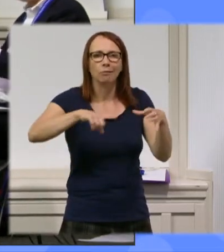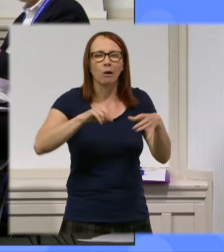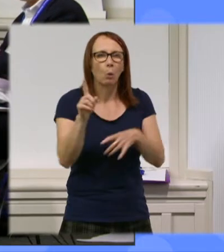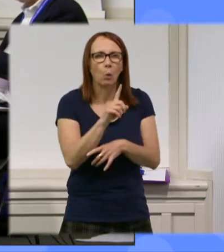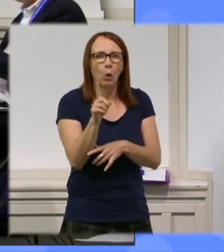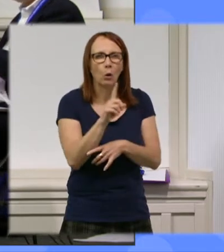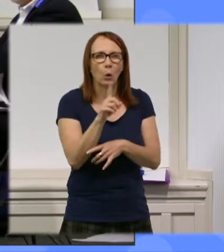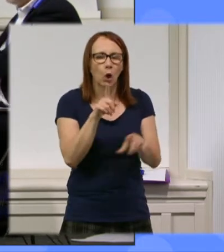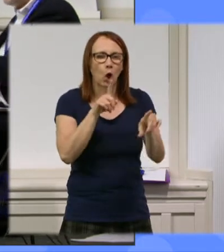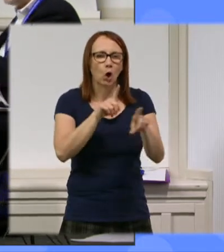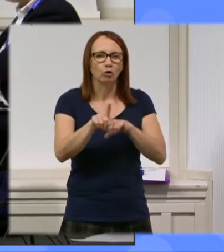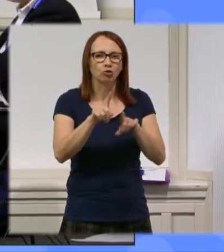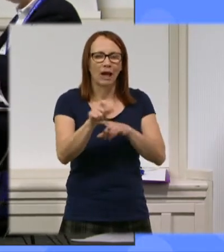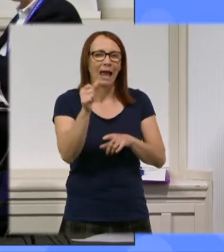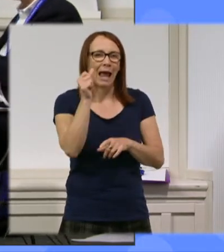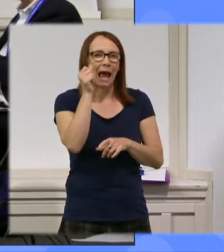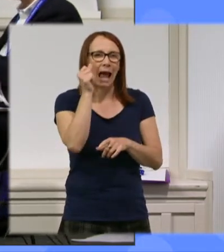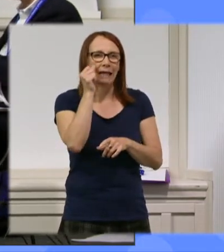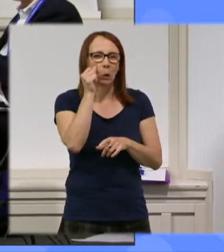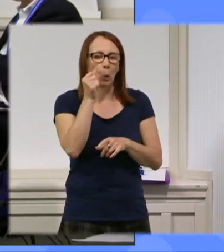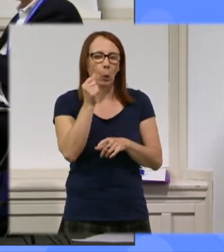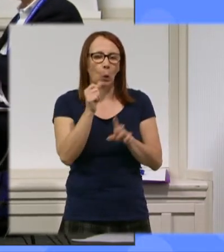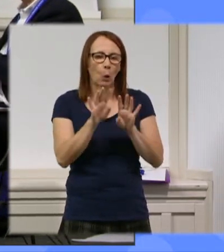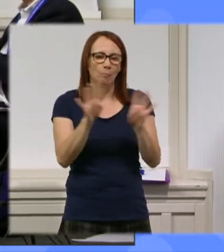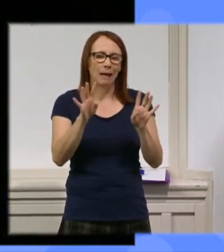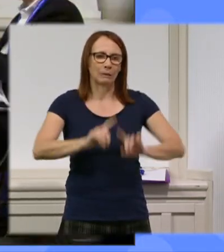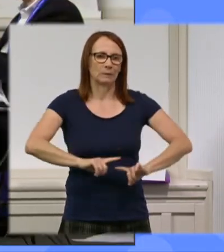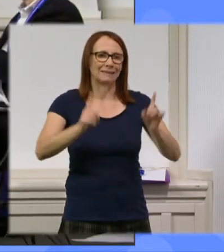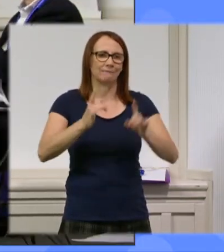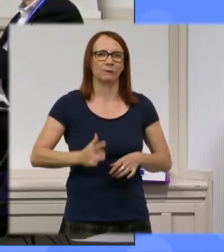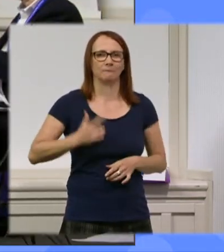can even though you have profound differences to consider we might work